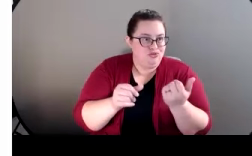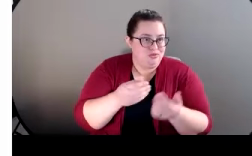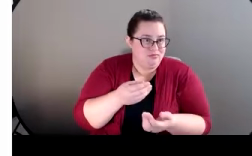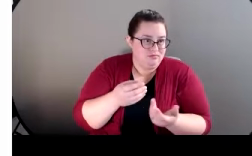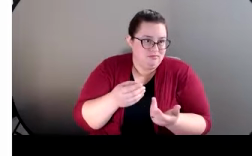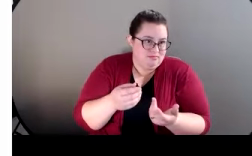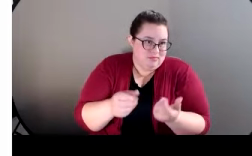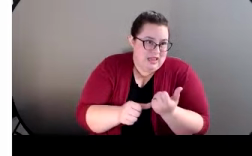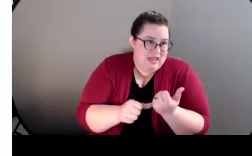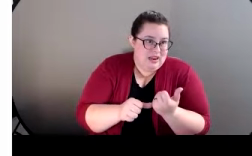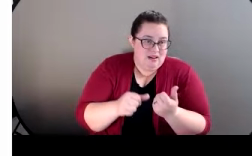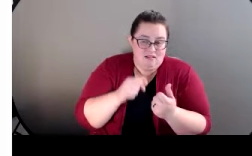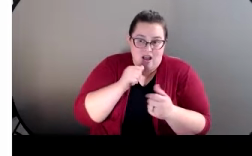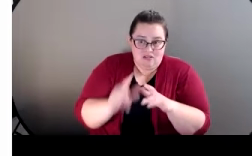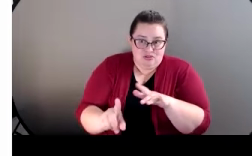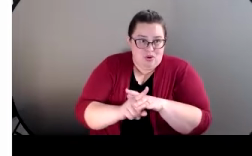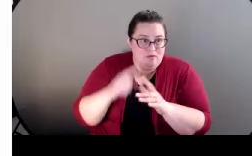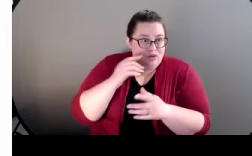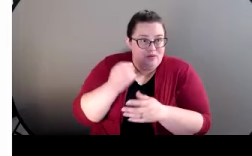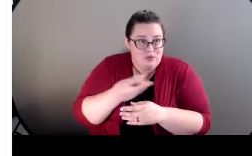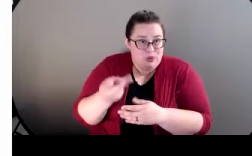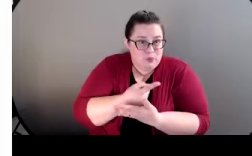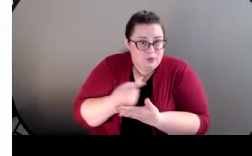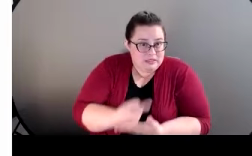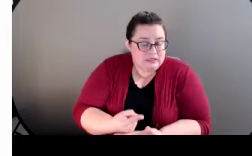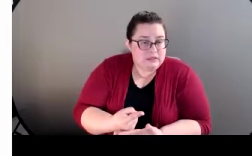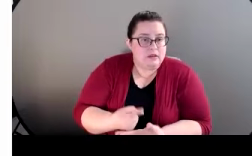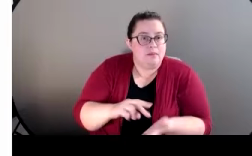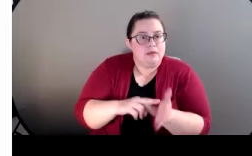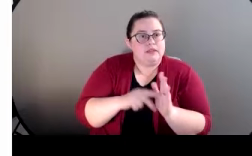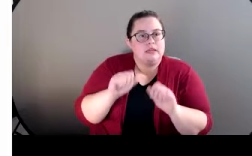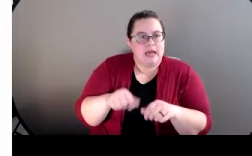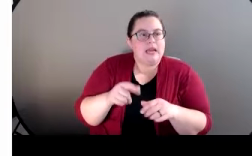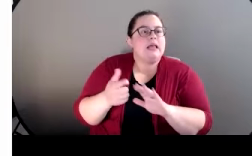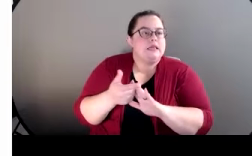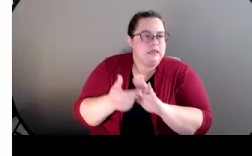You can legally scan, copies of that first chapter.